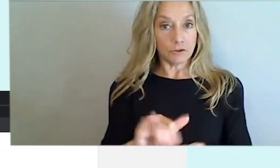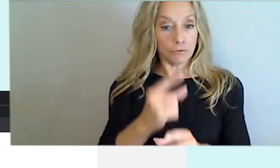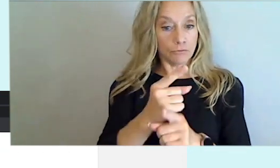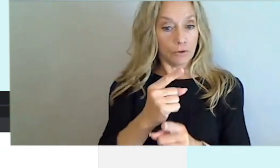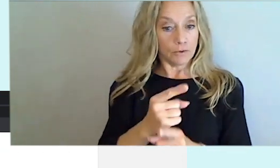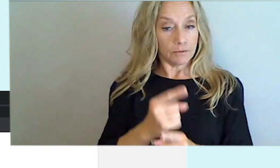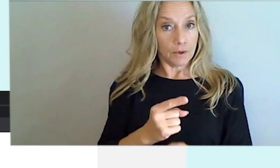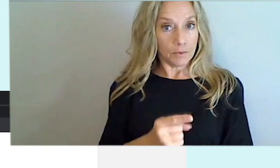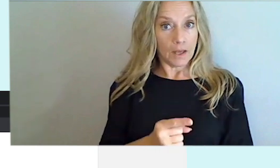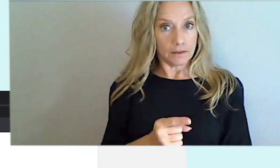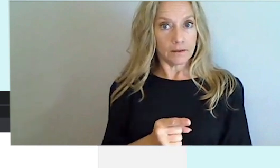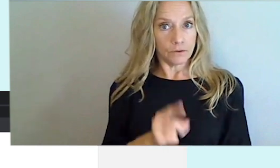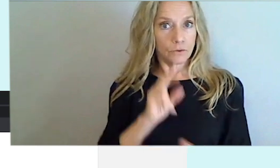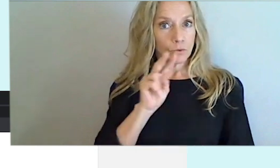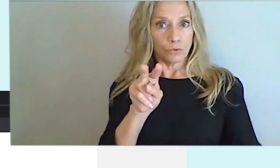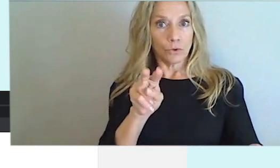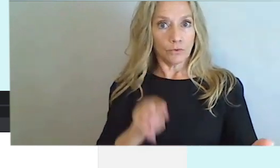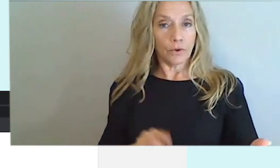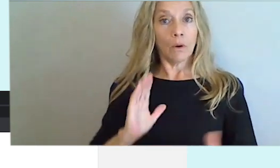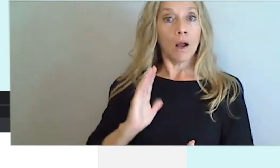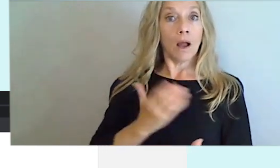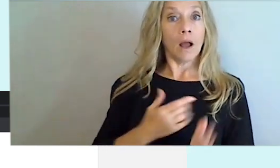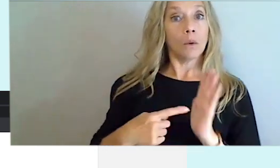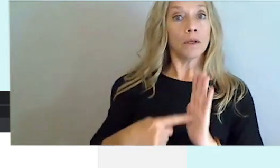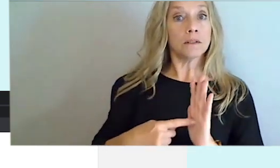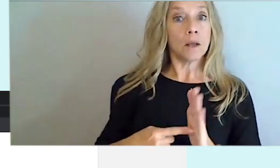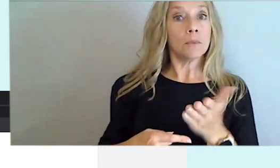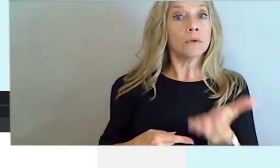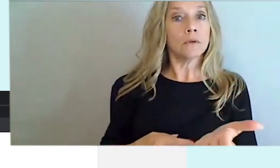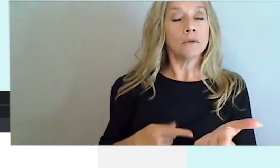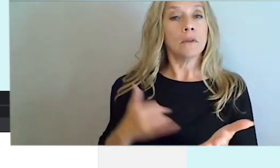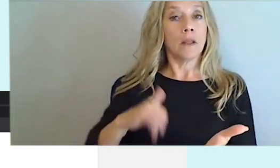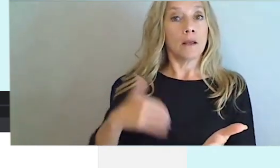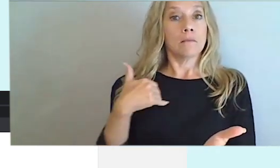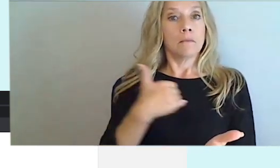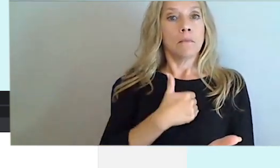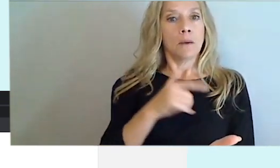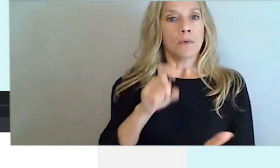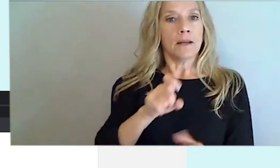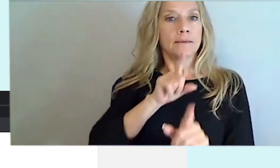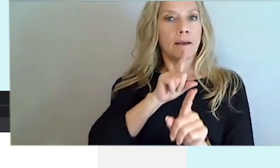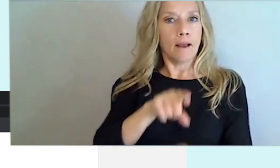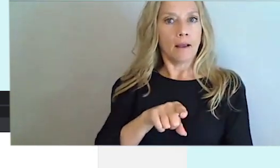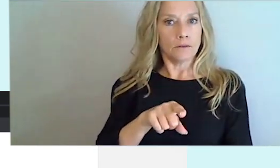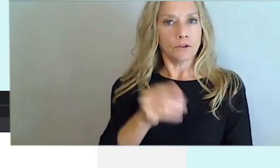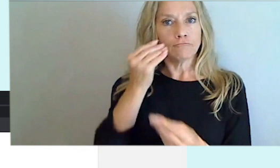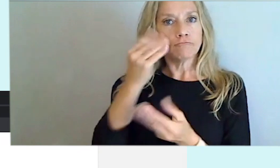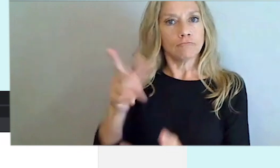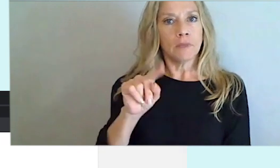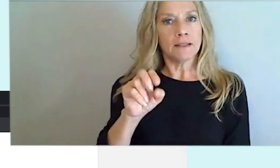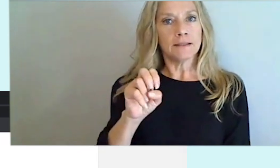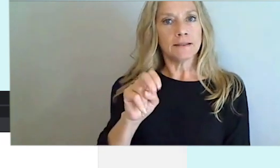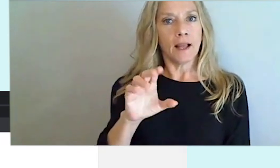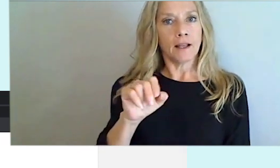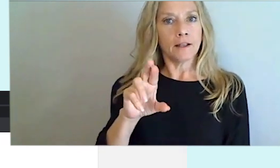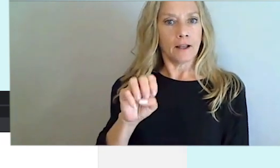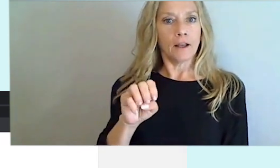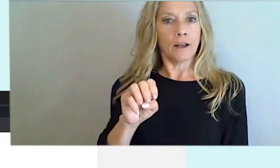For this example, the member needs to complete the questions about race and tell TennCare if they are a member of a federally recognized tribe.